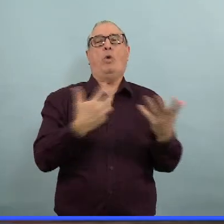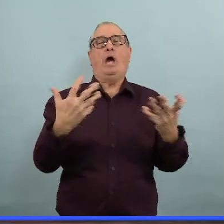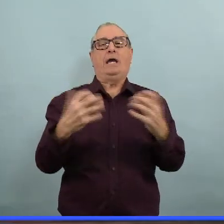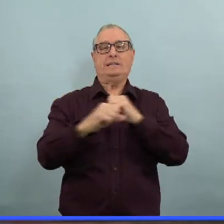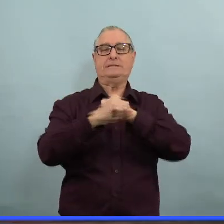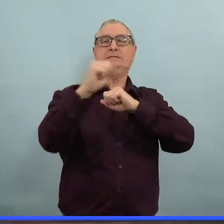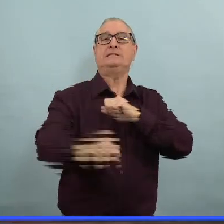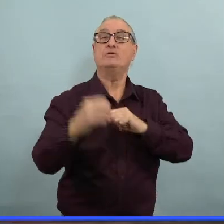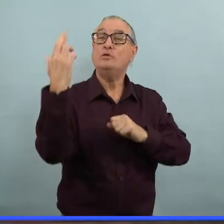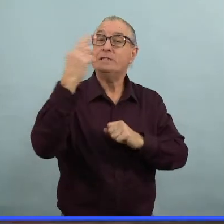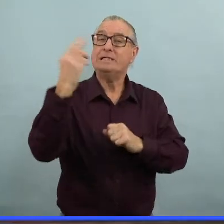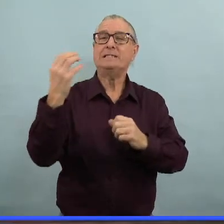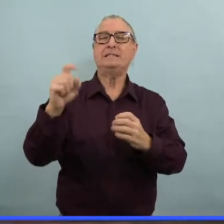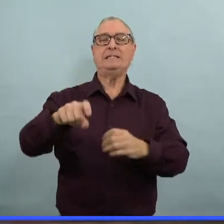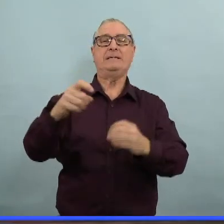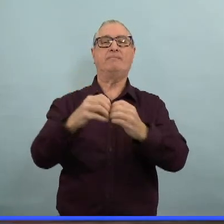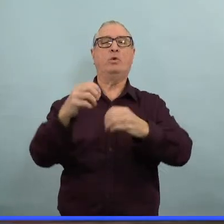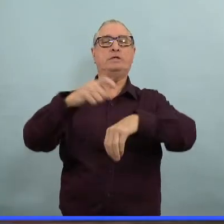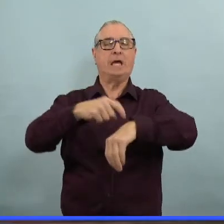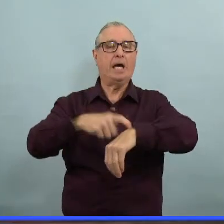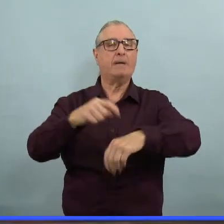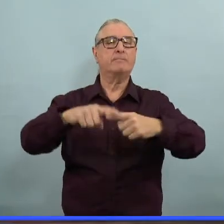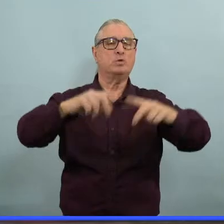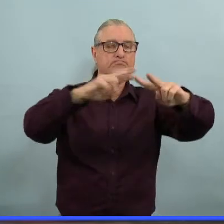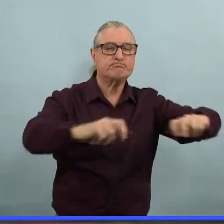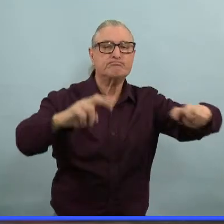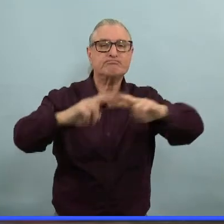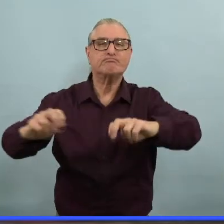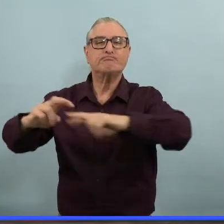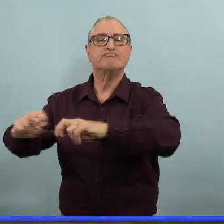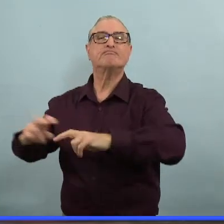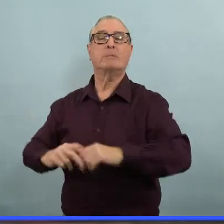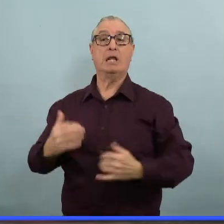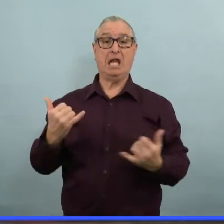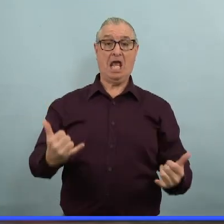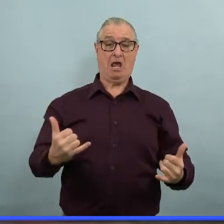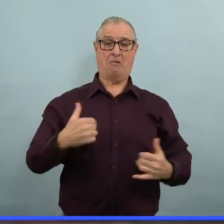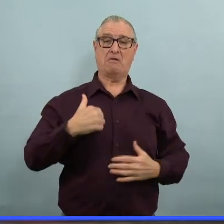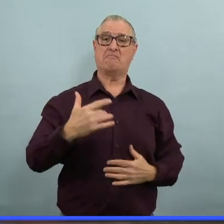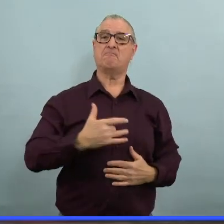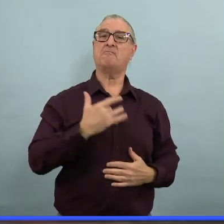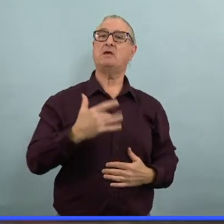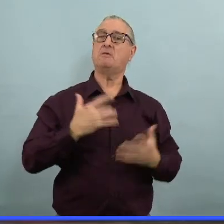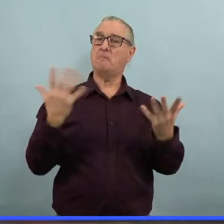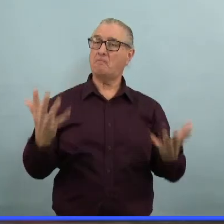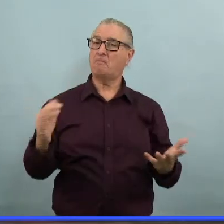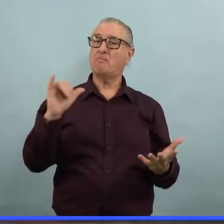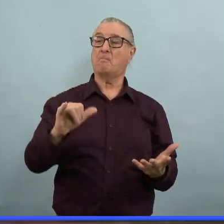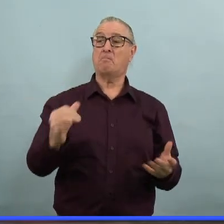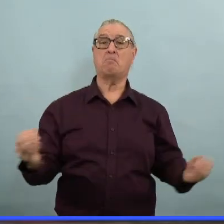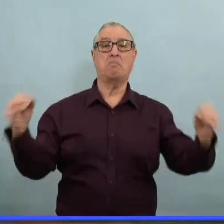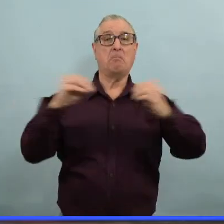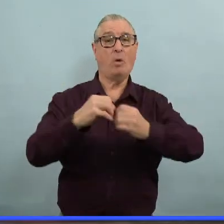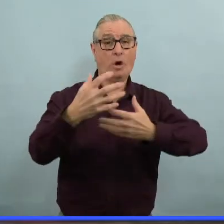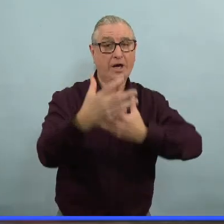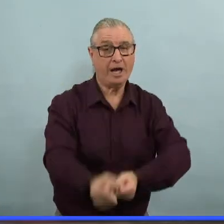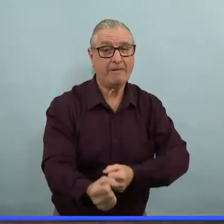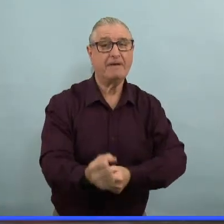were encouraged at the time but uh weren't able to make a definitive call as this week as has passed